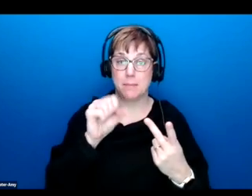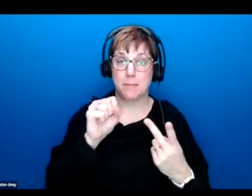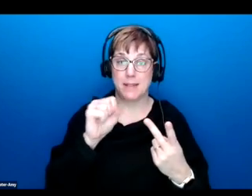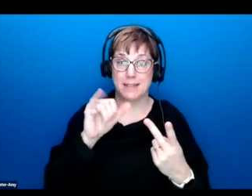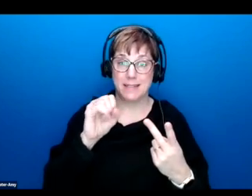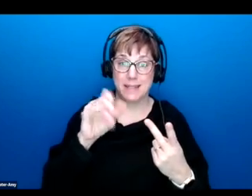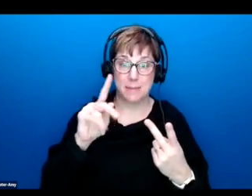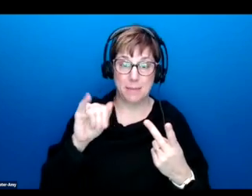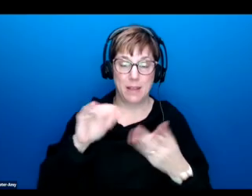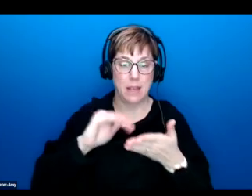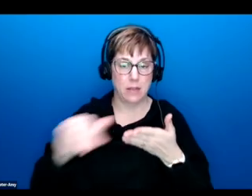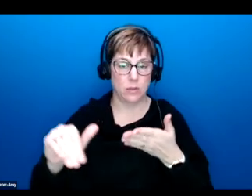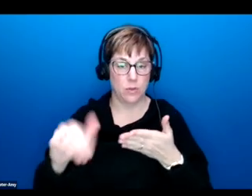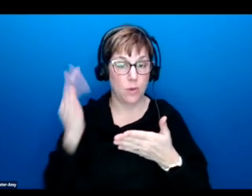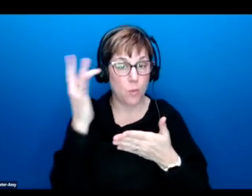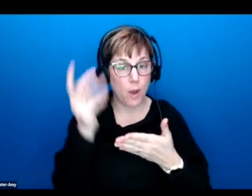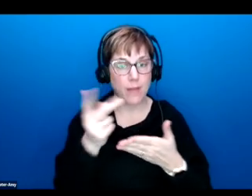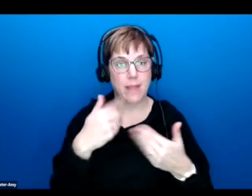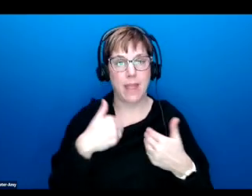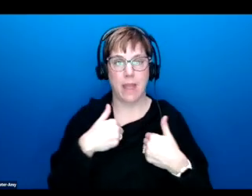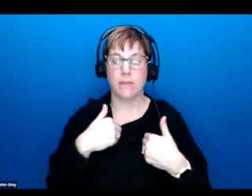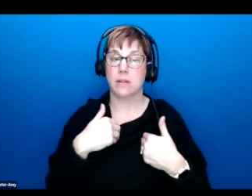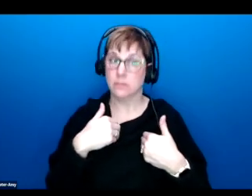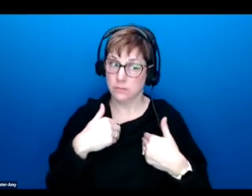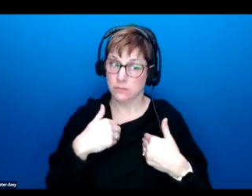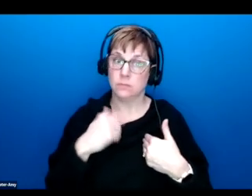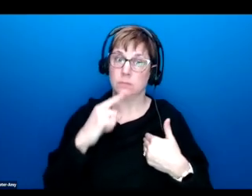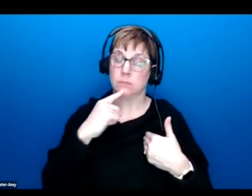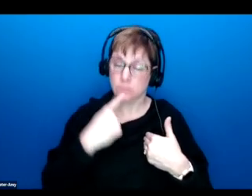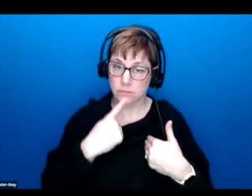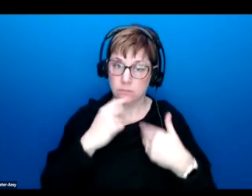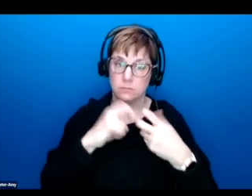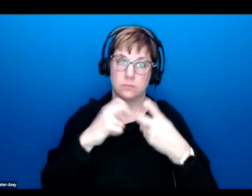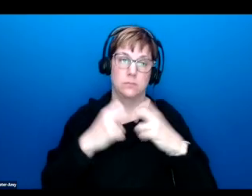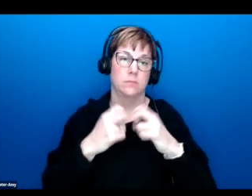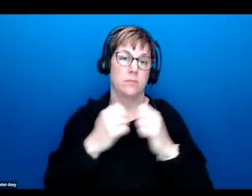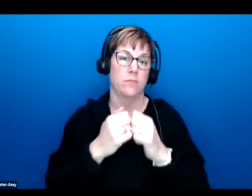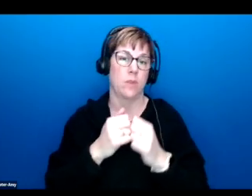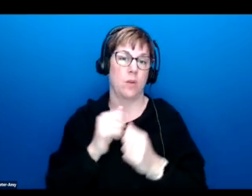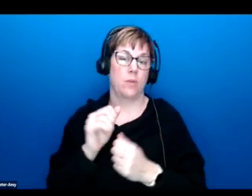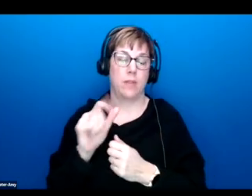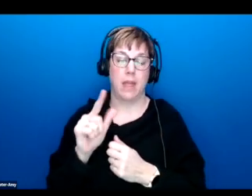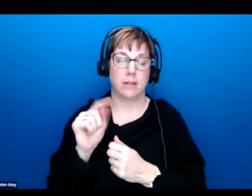because they have some major issues with the quality of their LTSS data